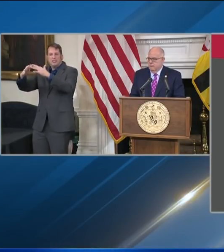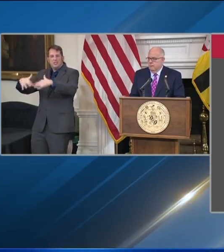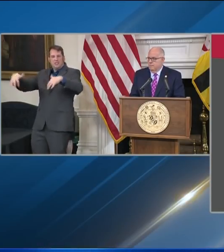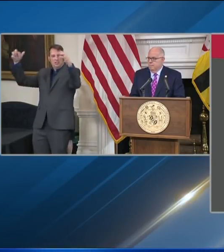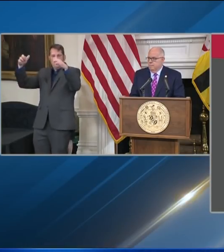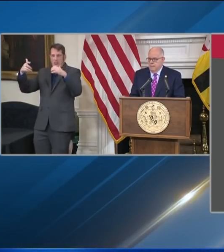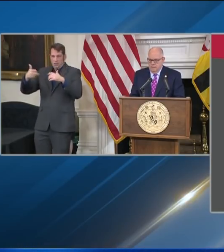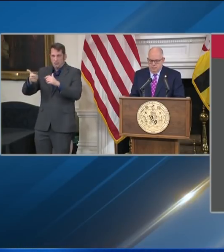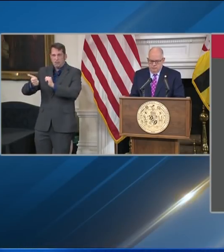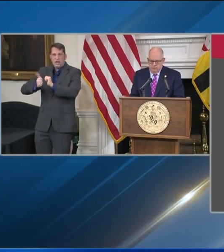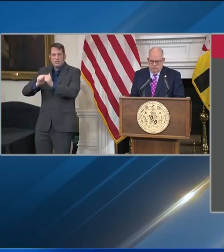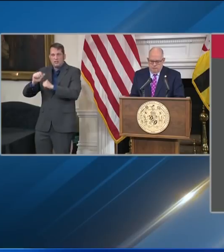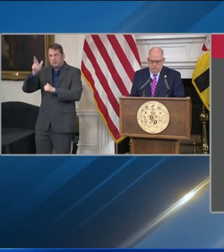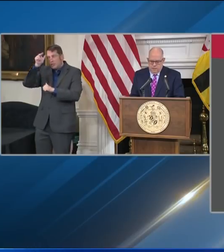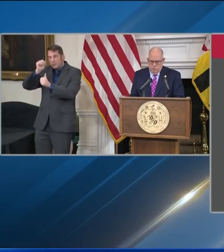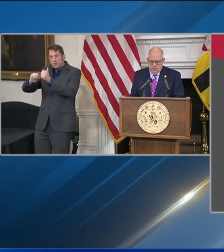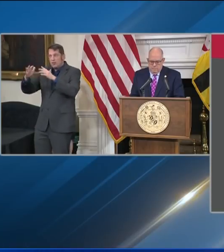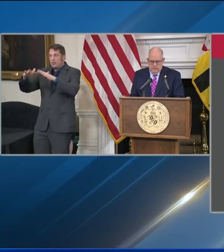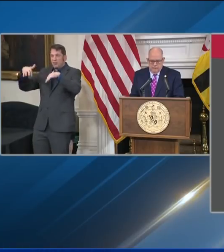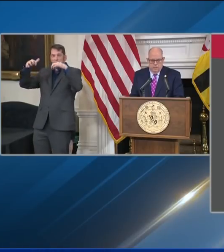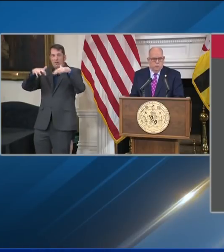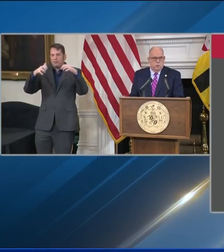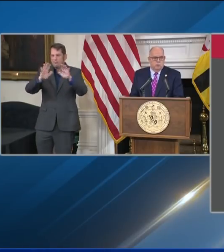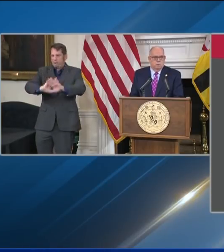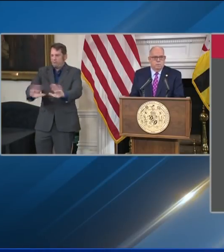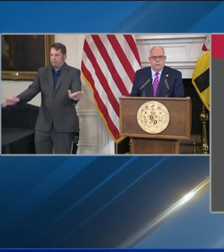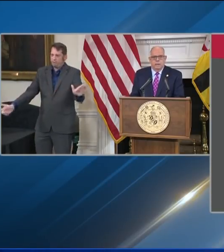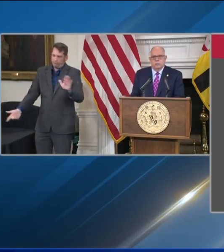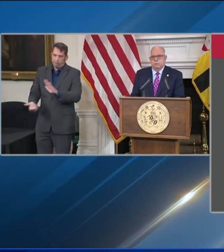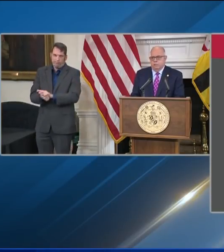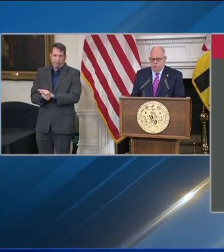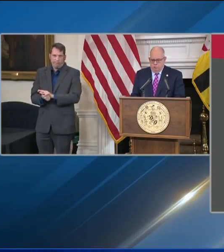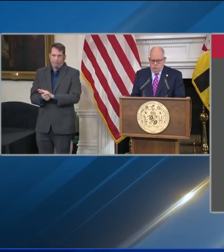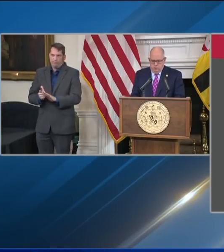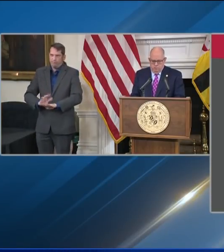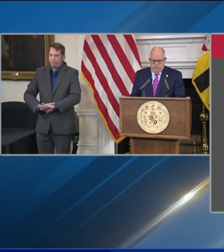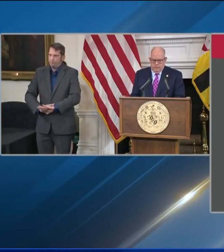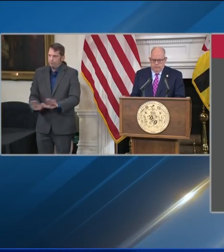AT ANY COLLEGIN OR PROFESSIONAL STADIUMS OR RACE TRACKS?